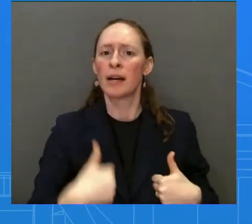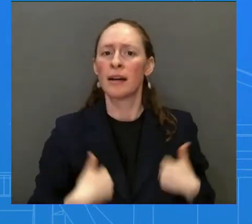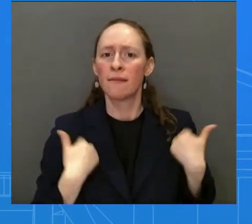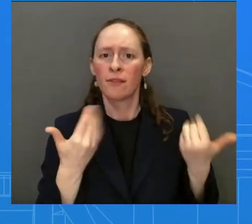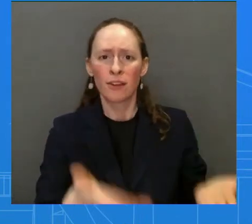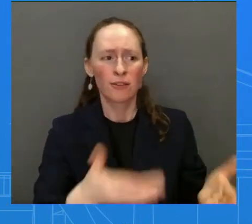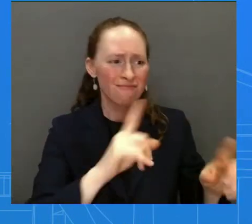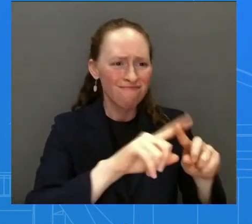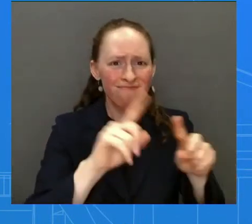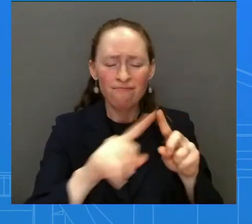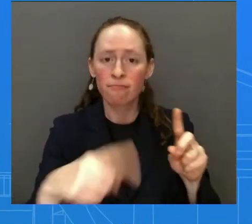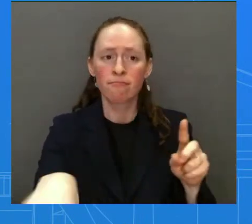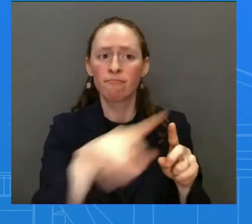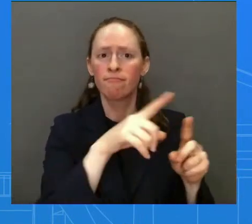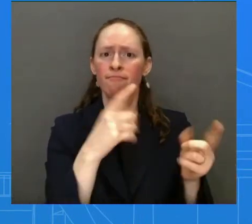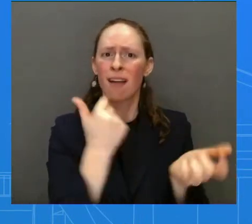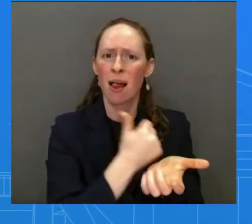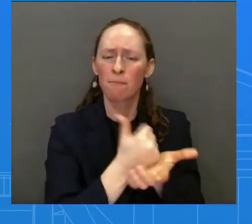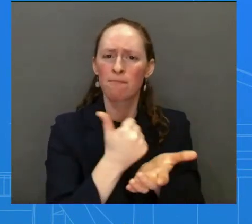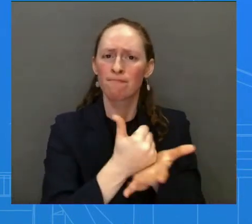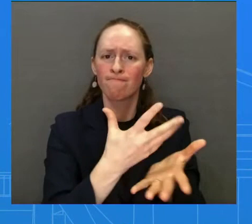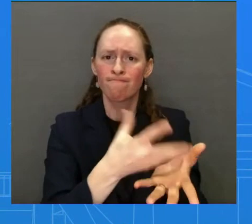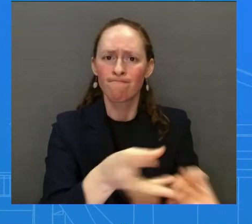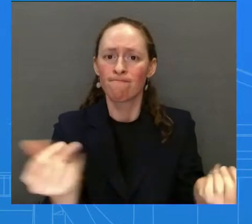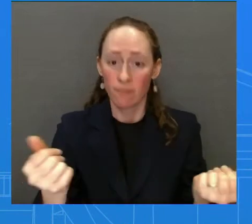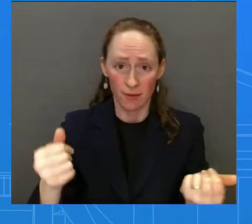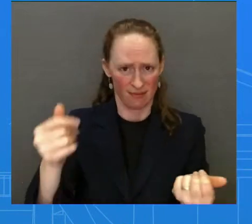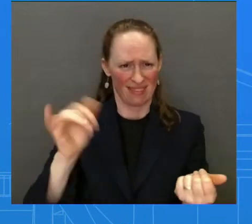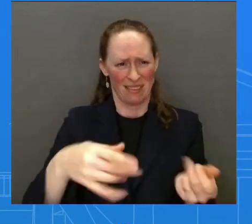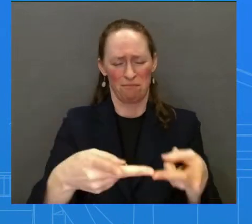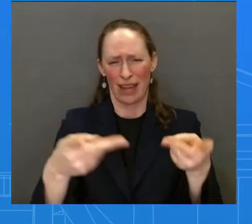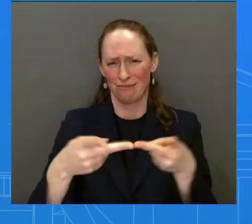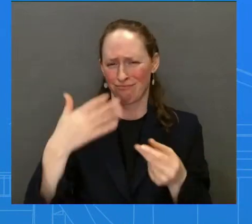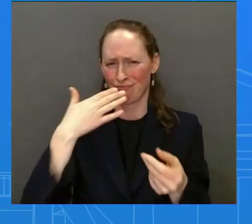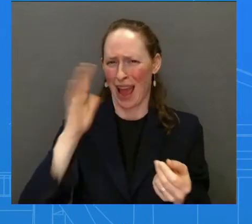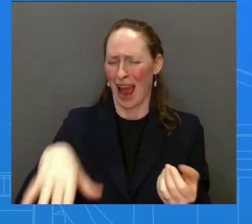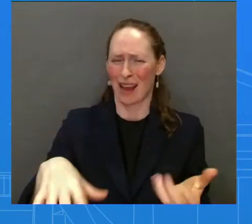Secretary Mayorkas and FEMA Administrator Deanne Criswell were also on the ground yesterday